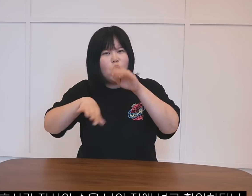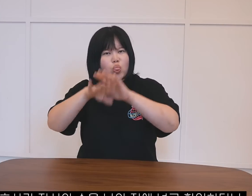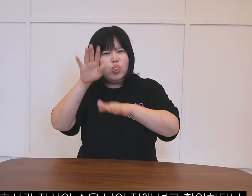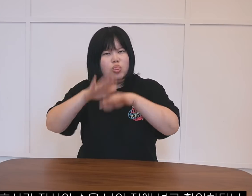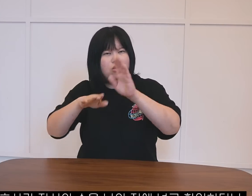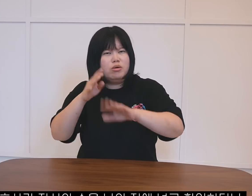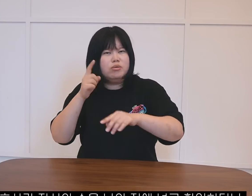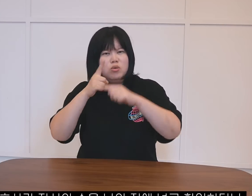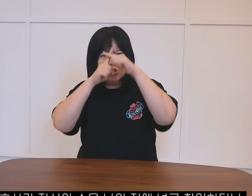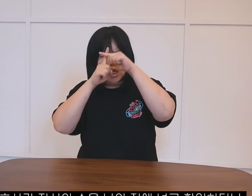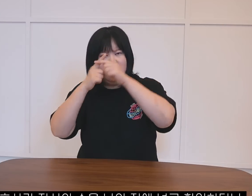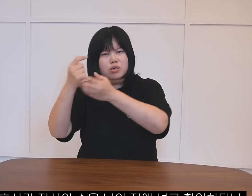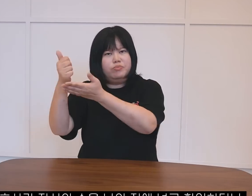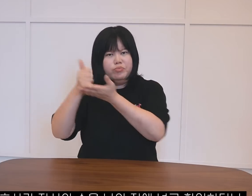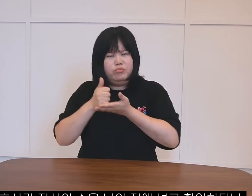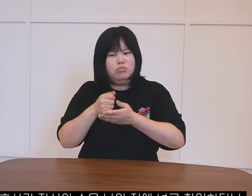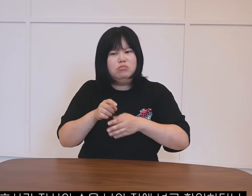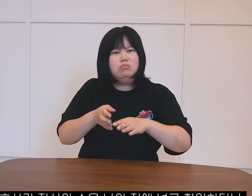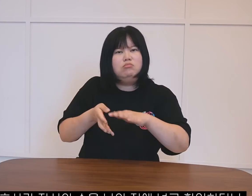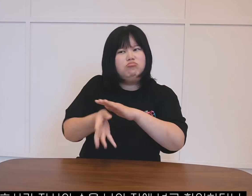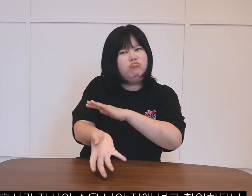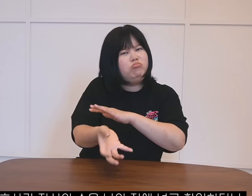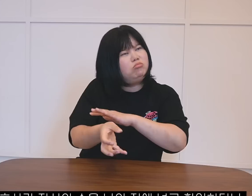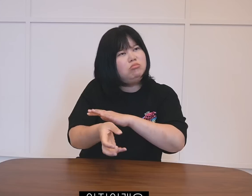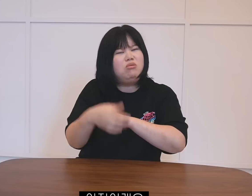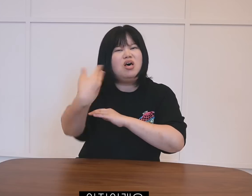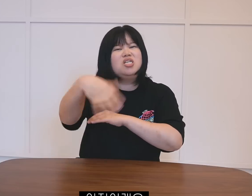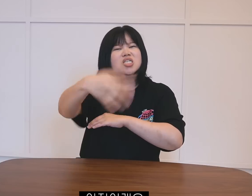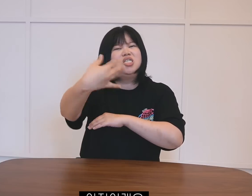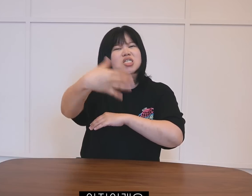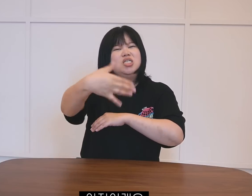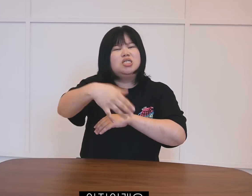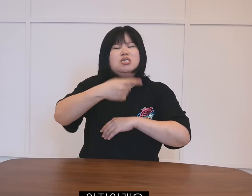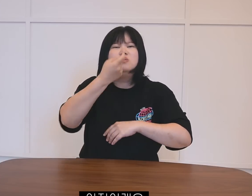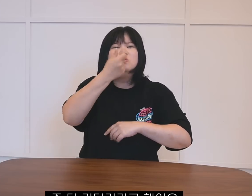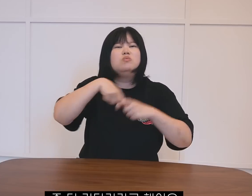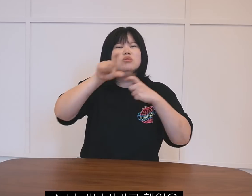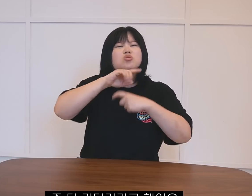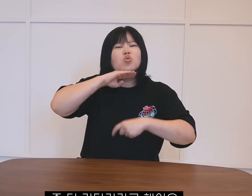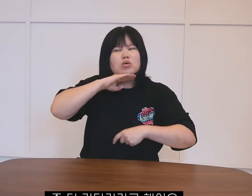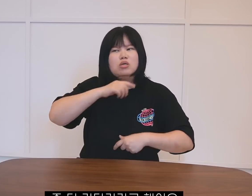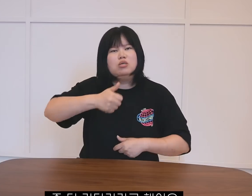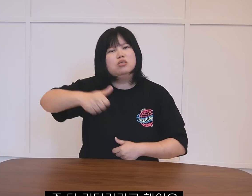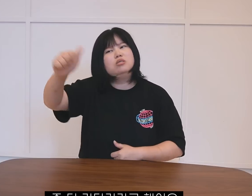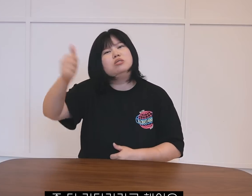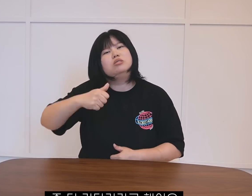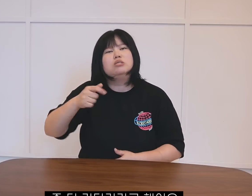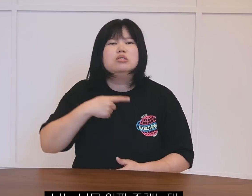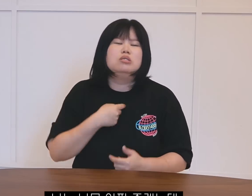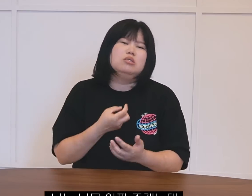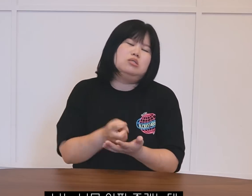and the nurse put her hand into my vagina to check and it's still there. The nurse told me to wait a little longer.